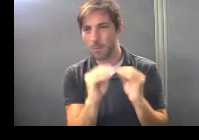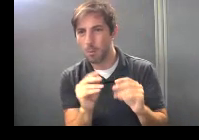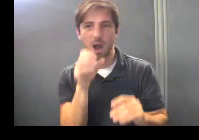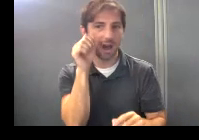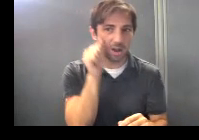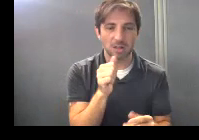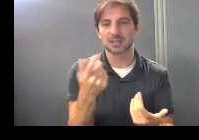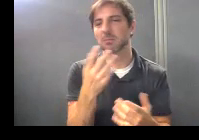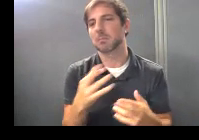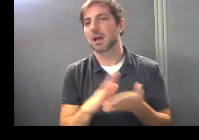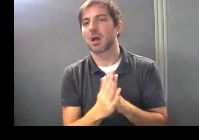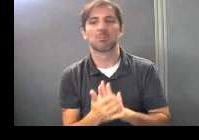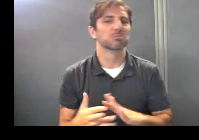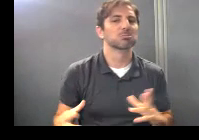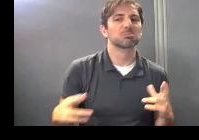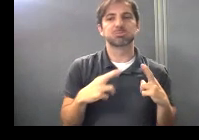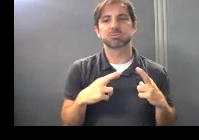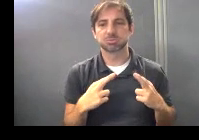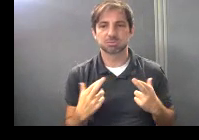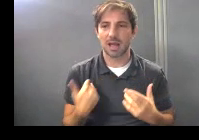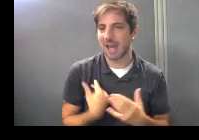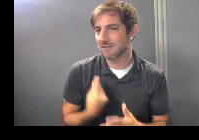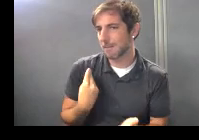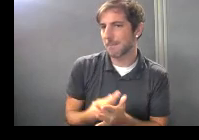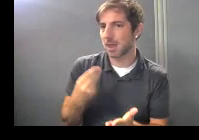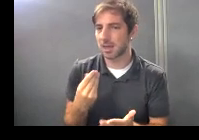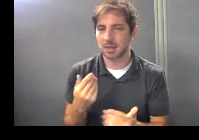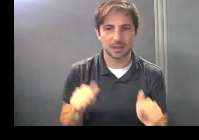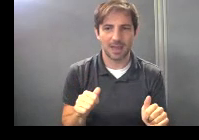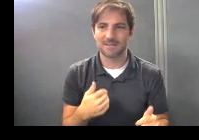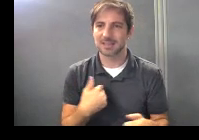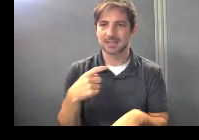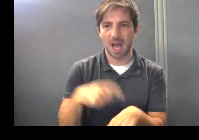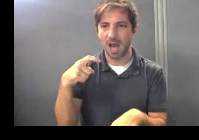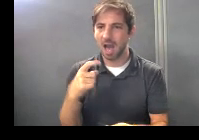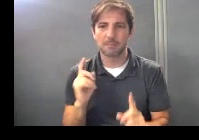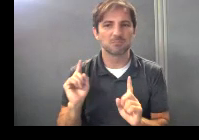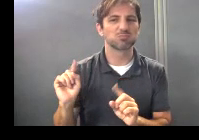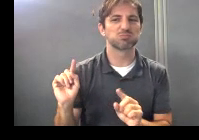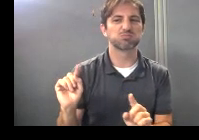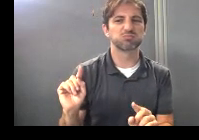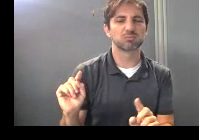THEY HAVE MORE WEALTH. WE ALL ACQUIRE DISABILITIES AS WE AGE.